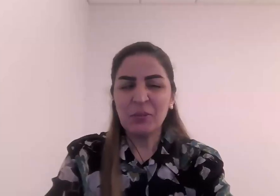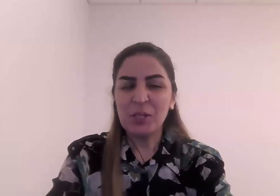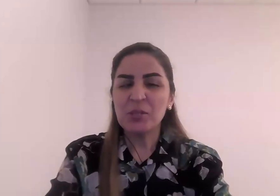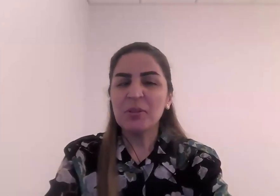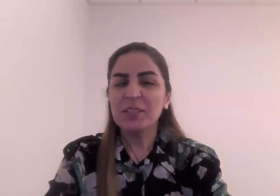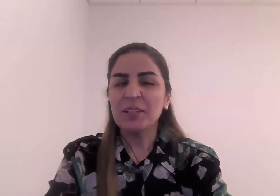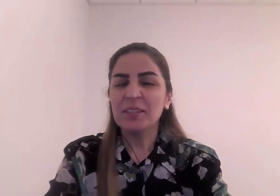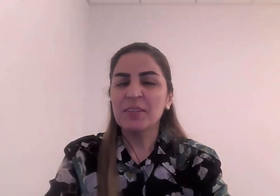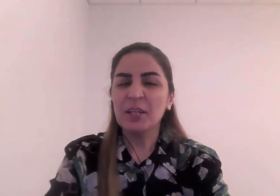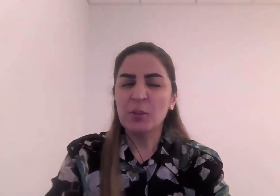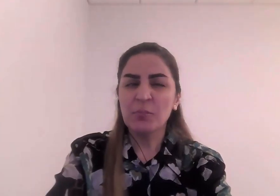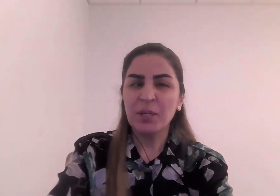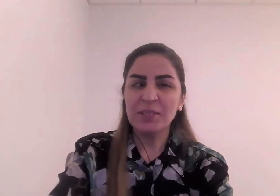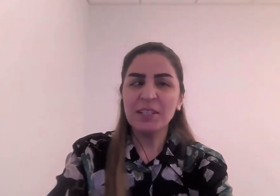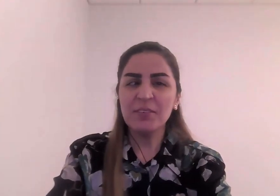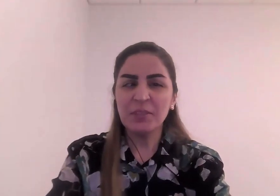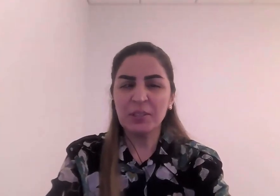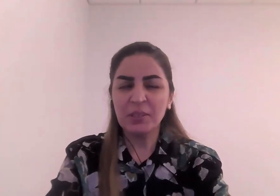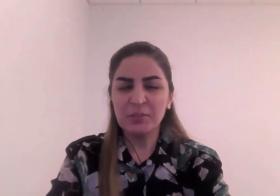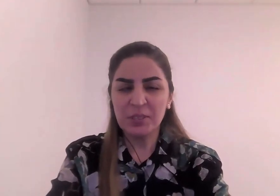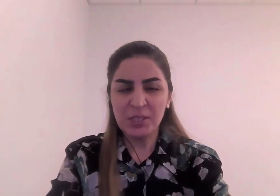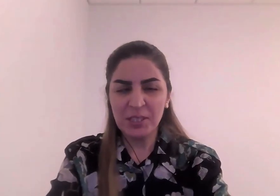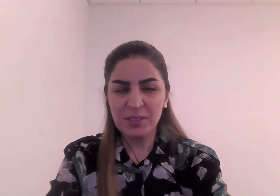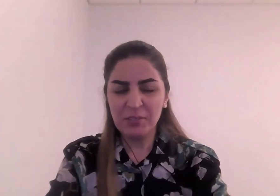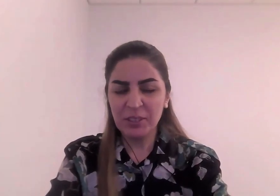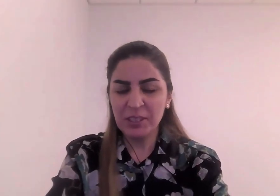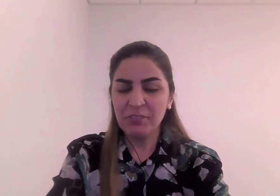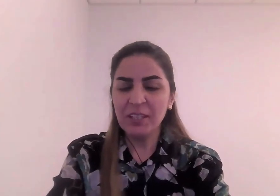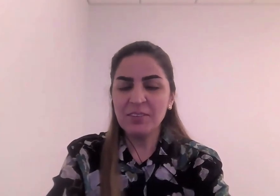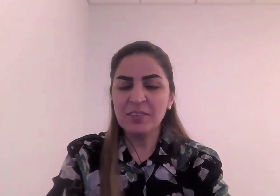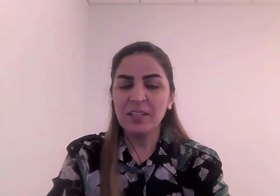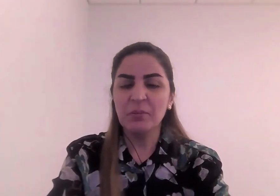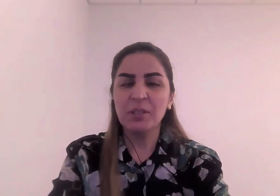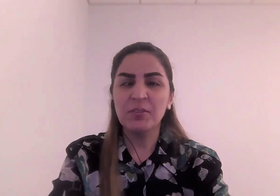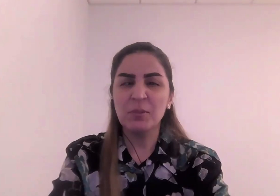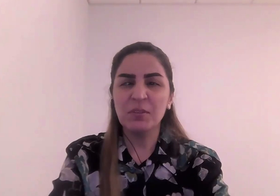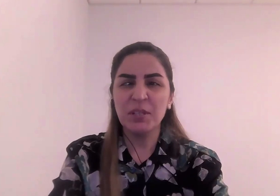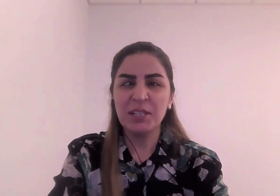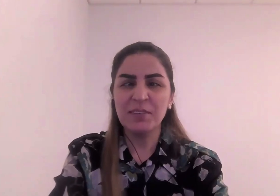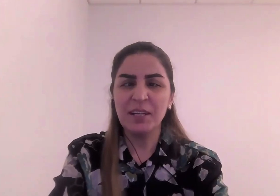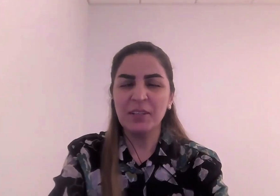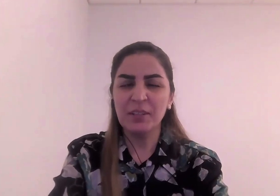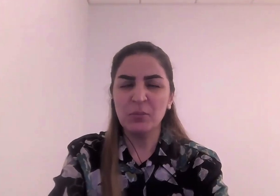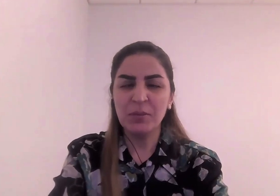colleagues, by this, we are going to reach the end of our event. I want to specifically thank our sponsors, World